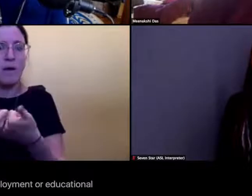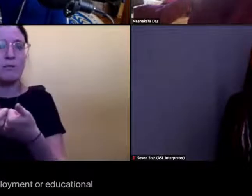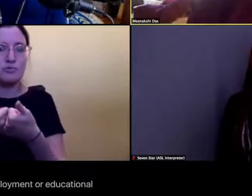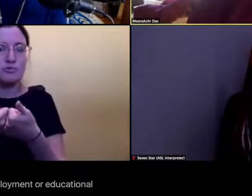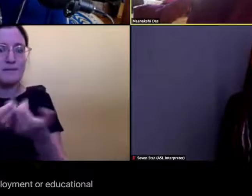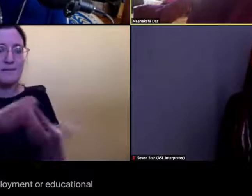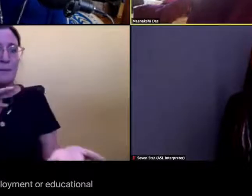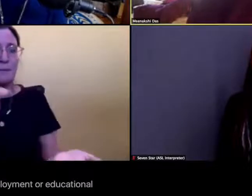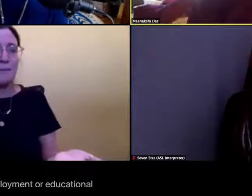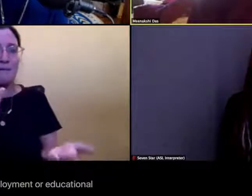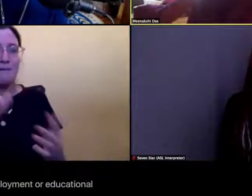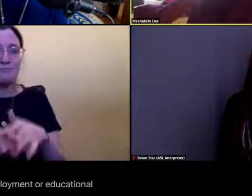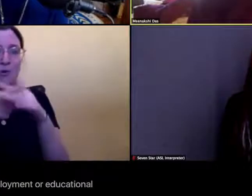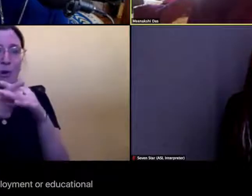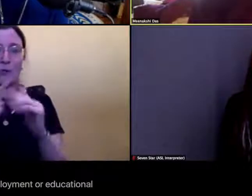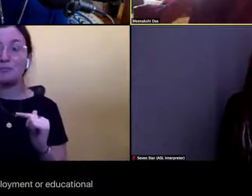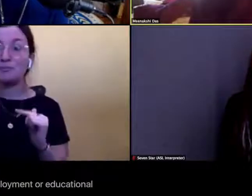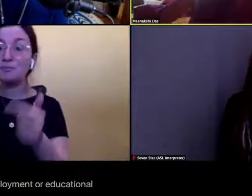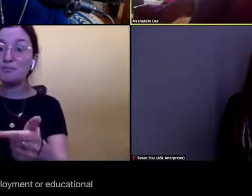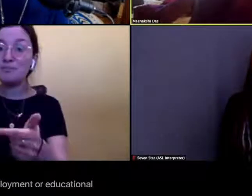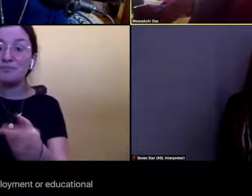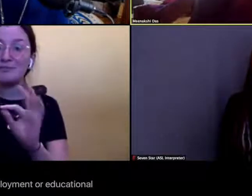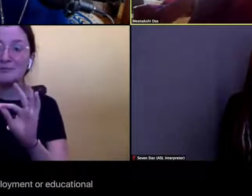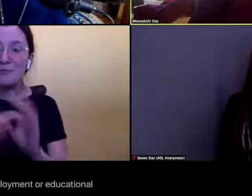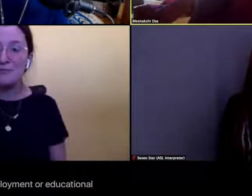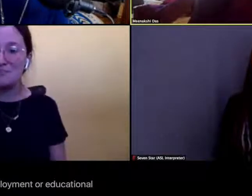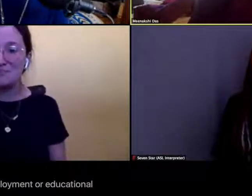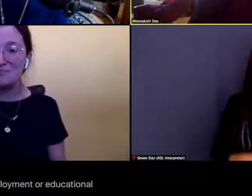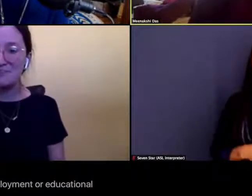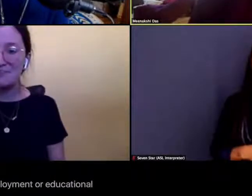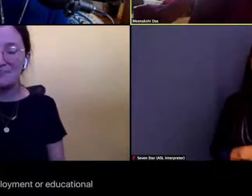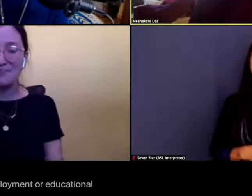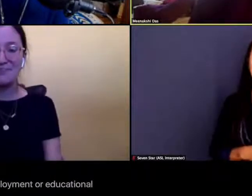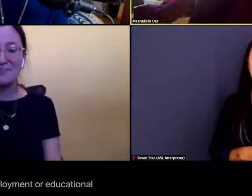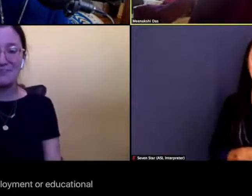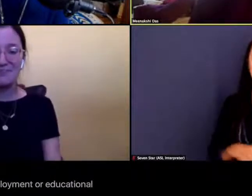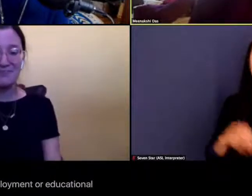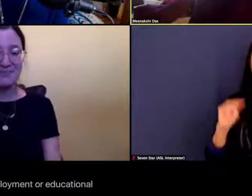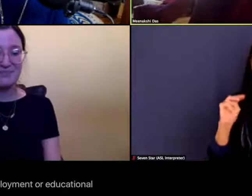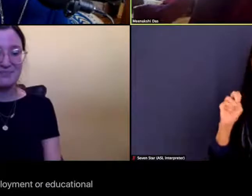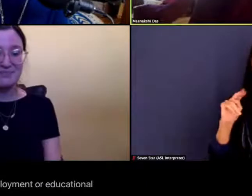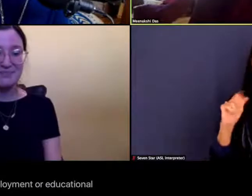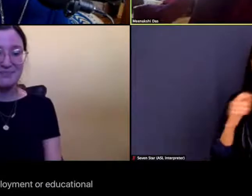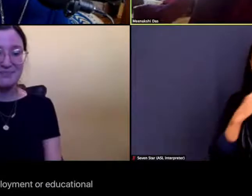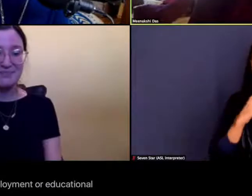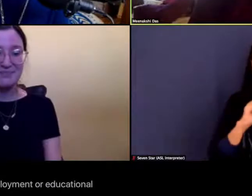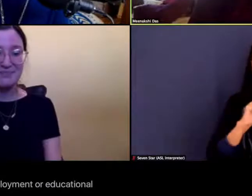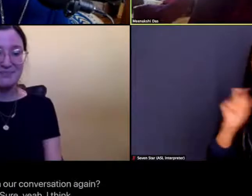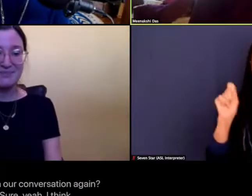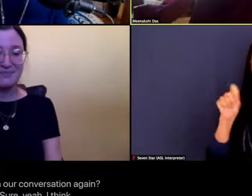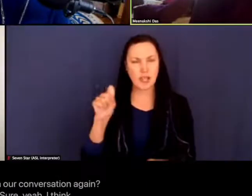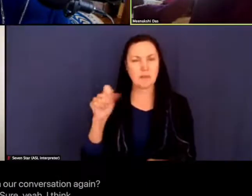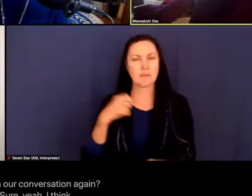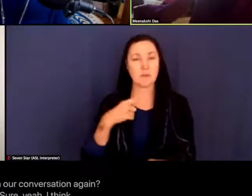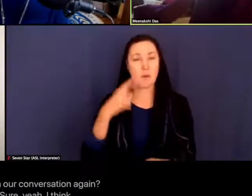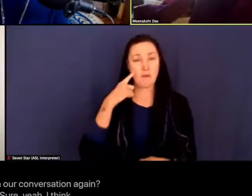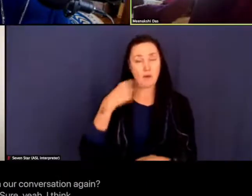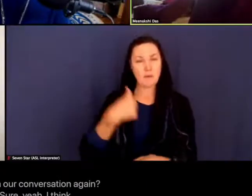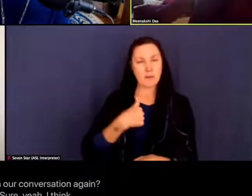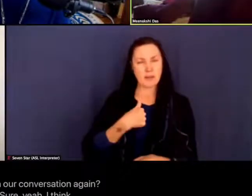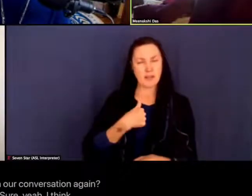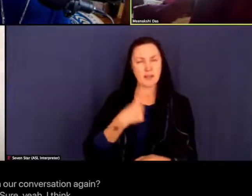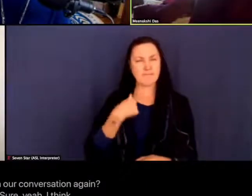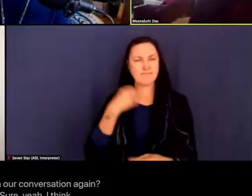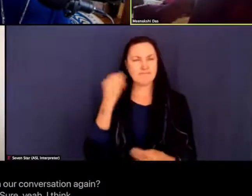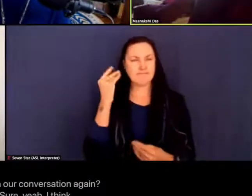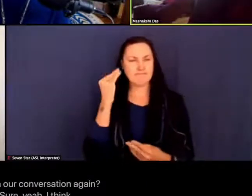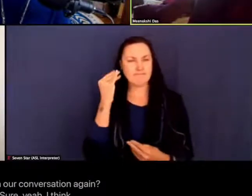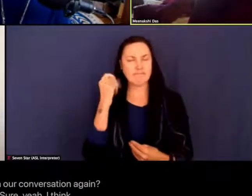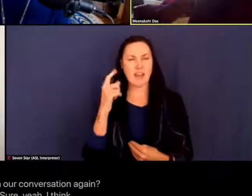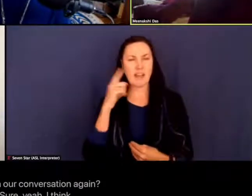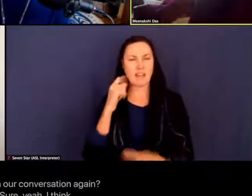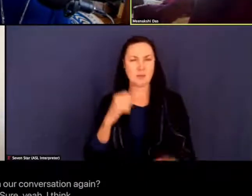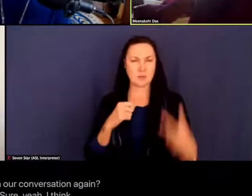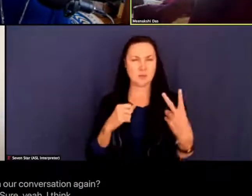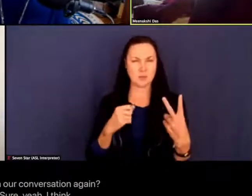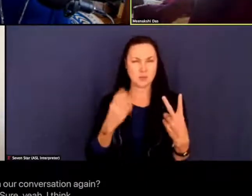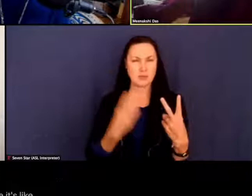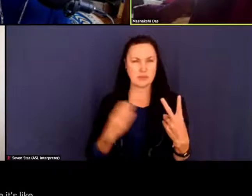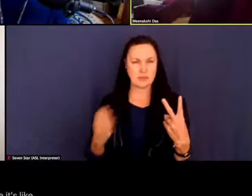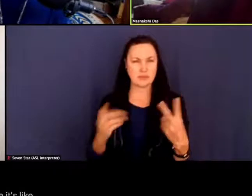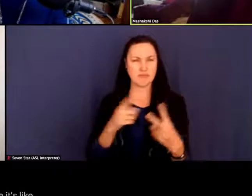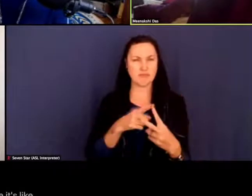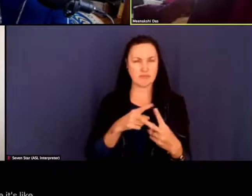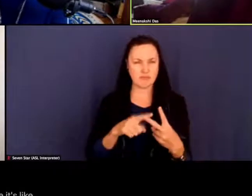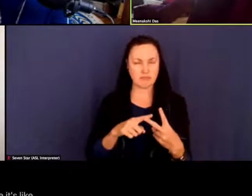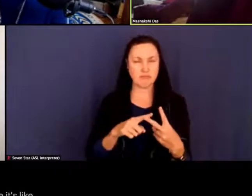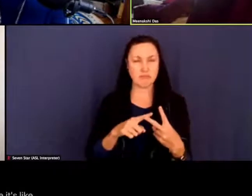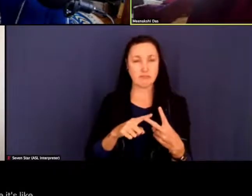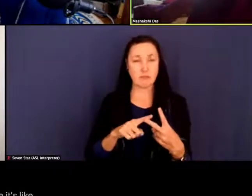Sure, yeah. I think for me it's like two things. The first thing is that